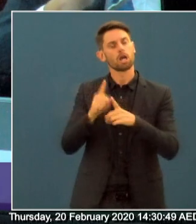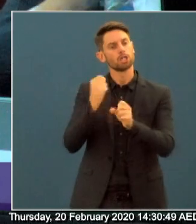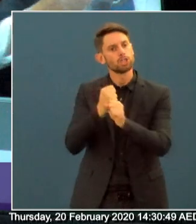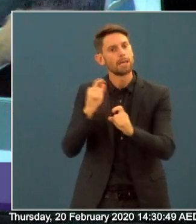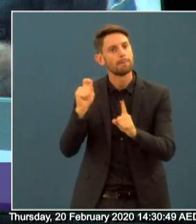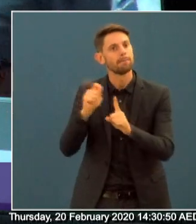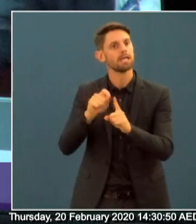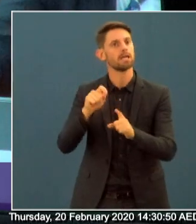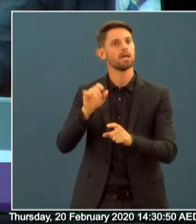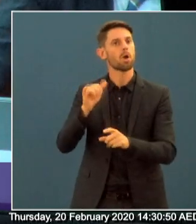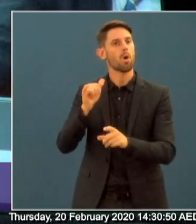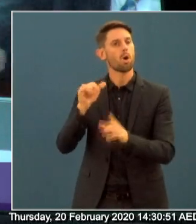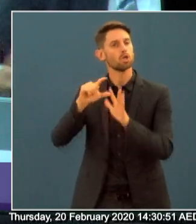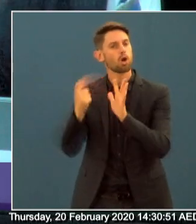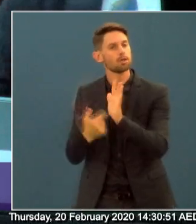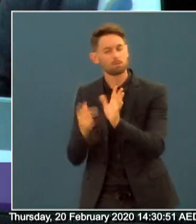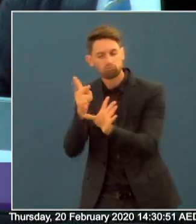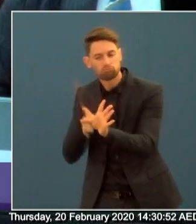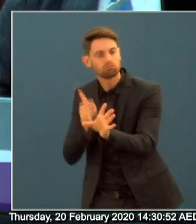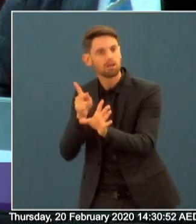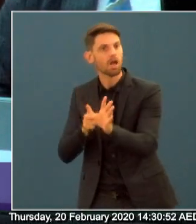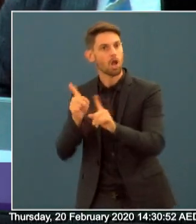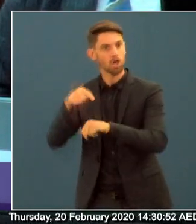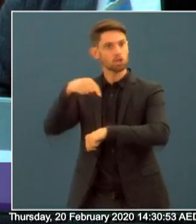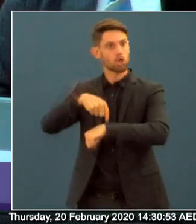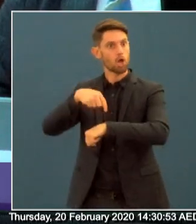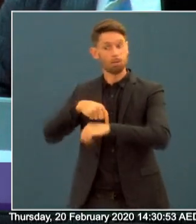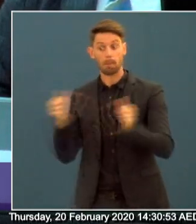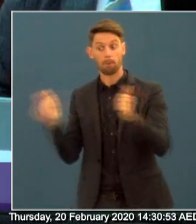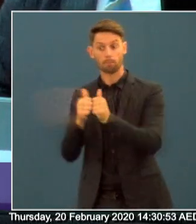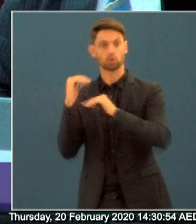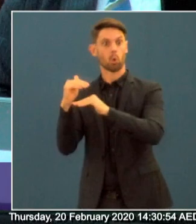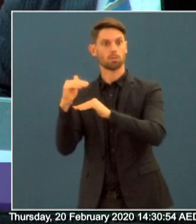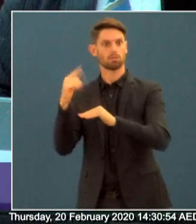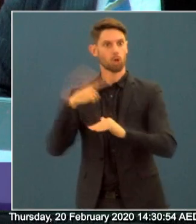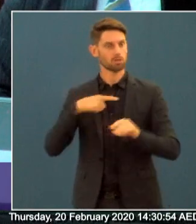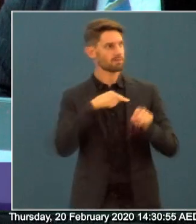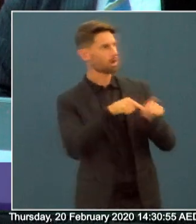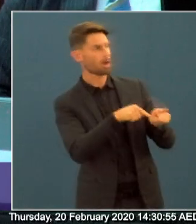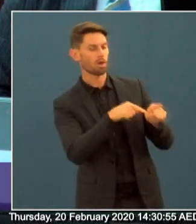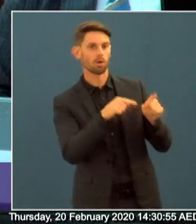can spend in a consultation if the patient is someone with intellectual disability or autism?